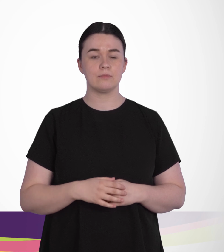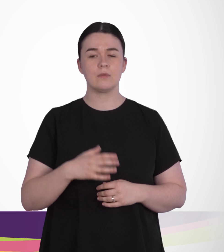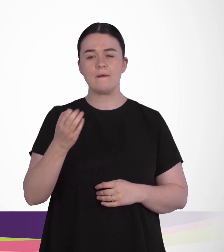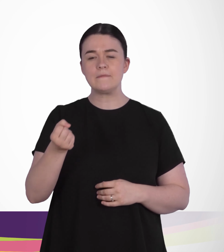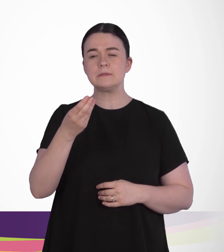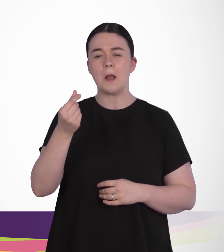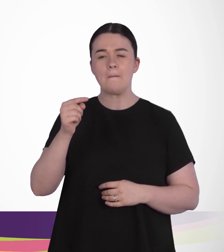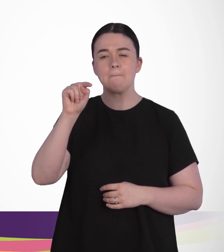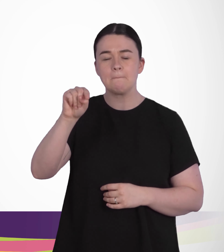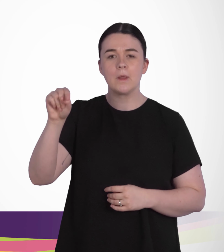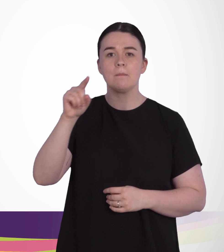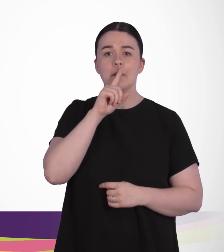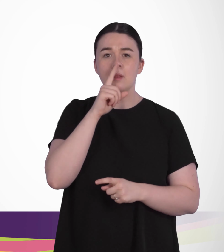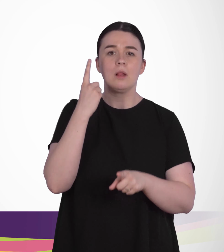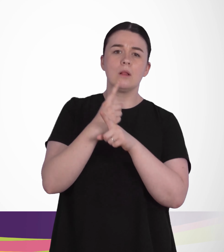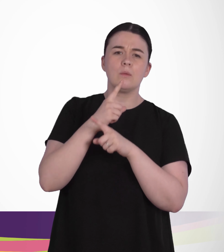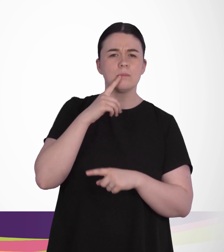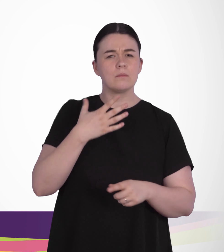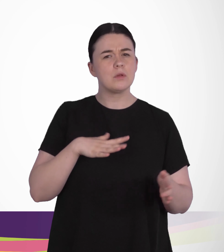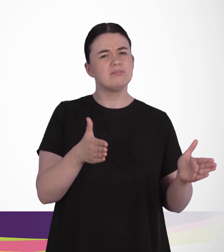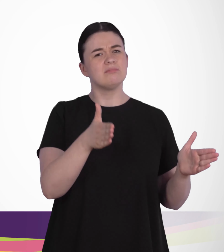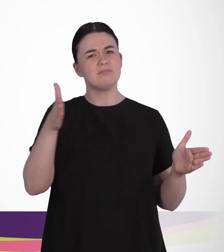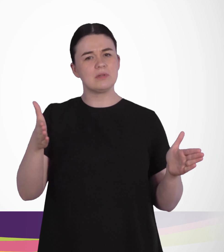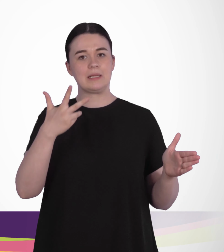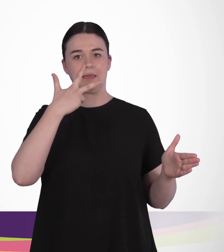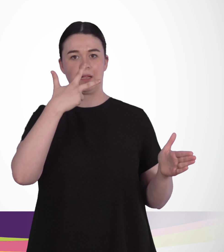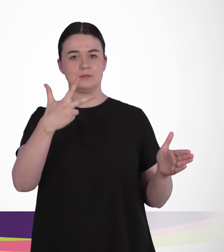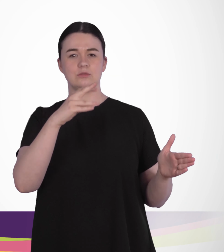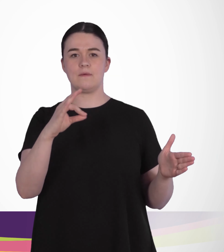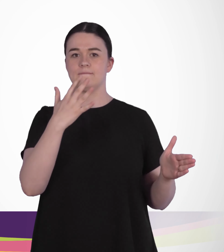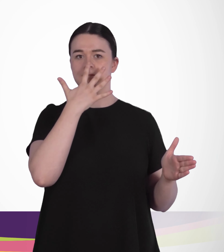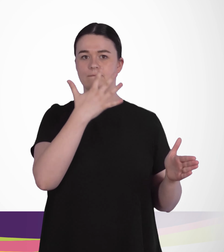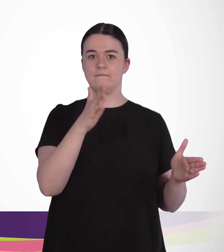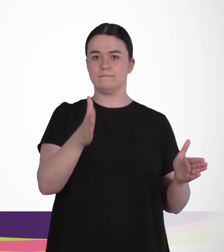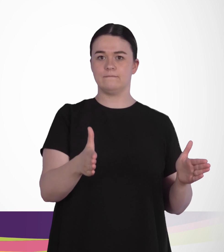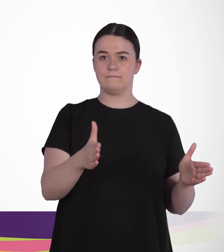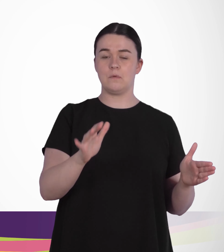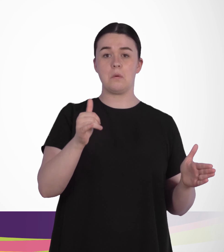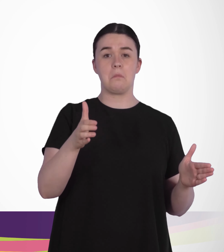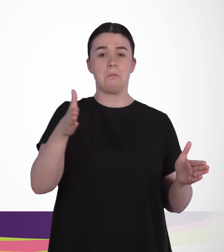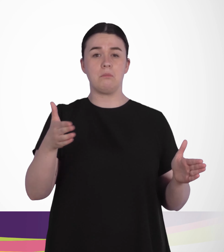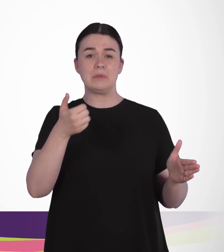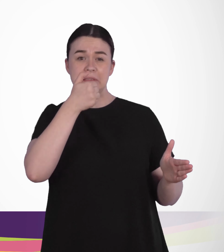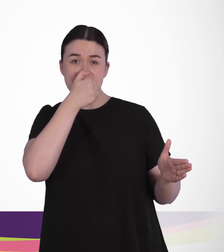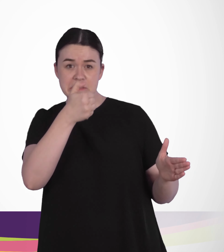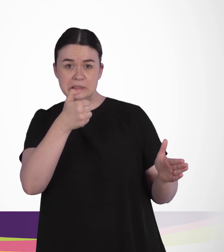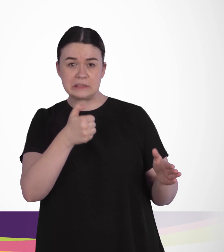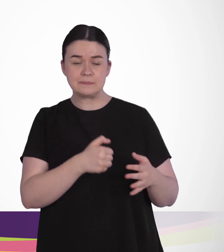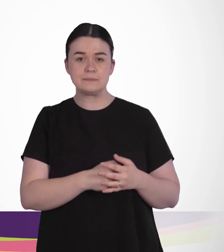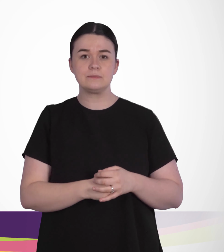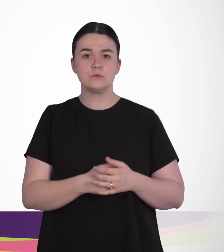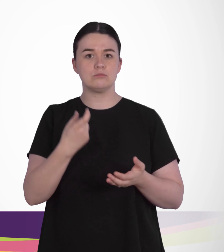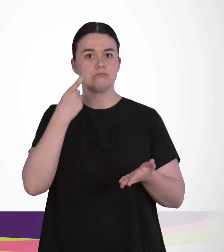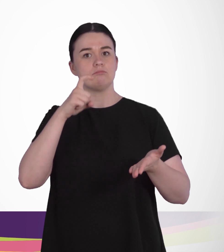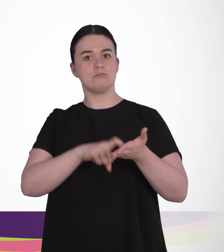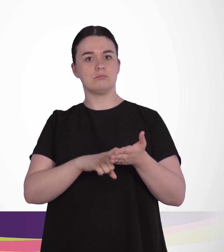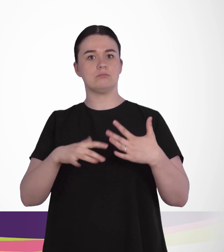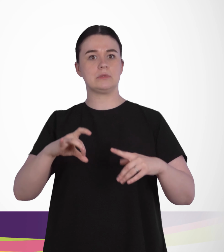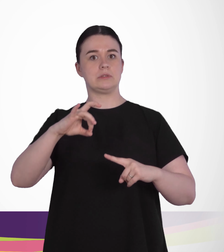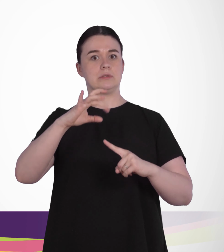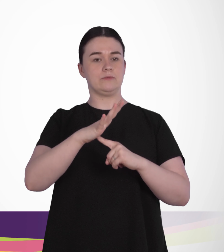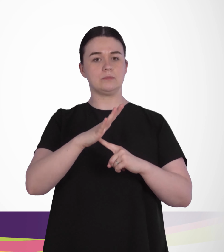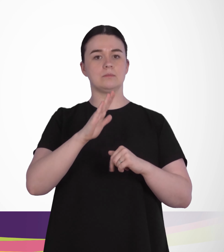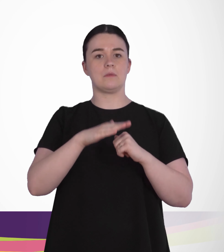suggesting a broader age range (e.g. 0-8 years or up to age 6) in recognition of the significance of the